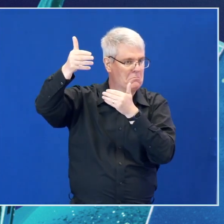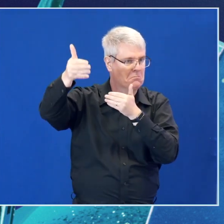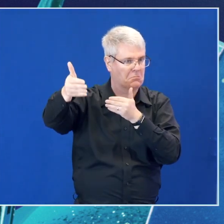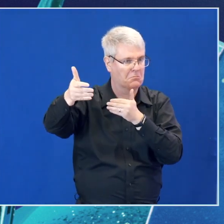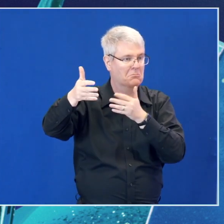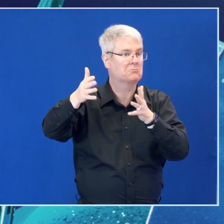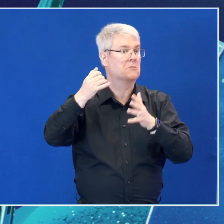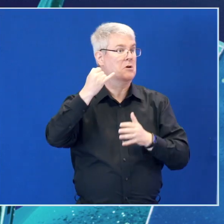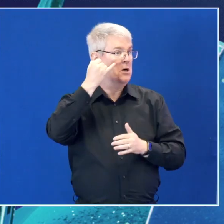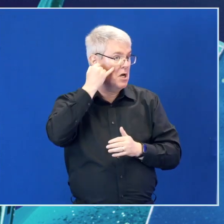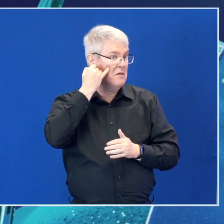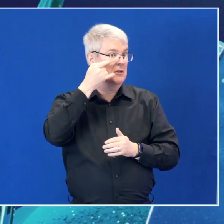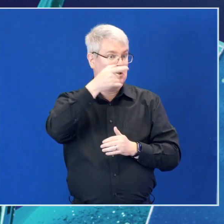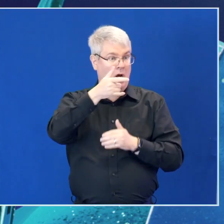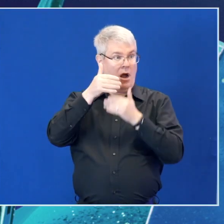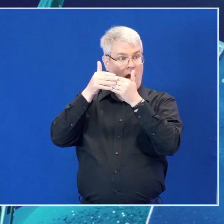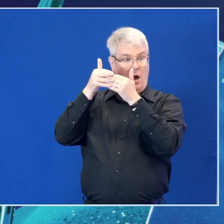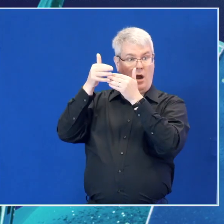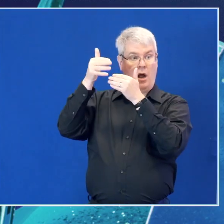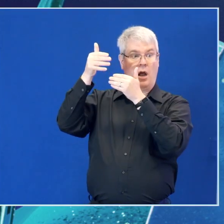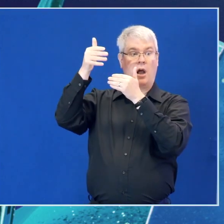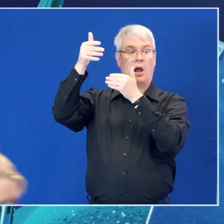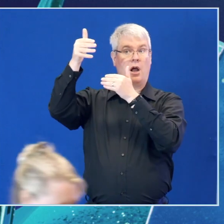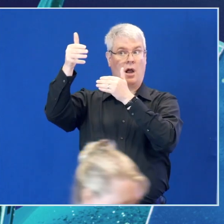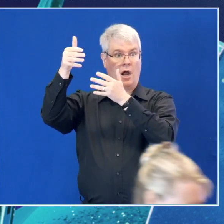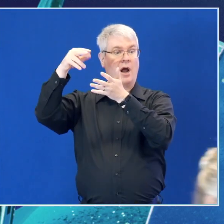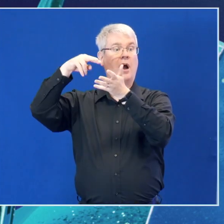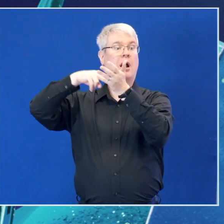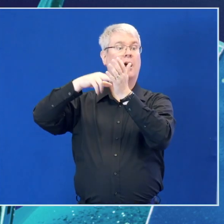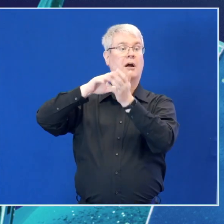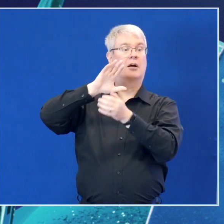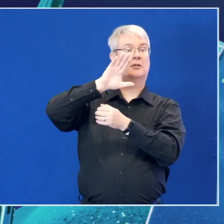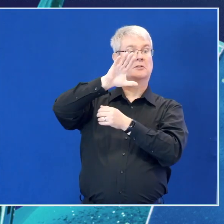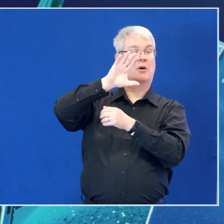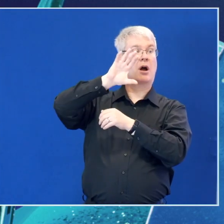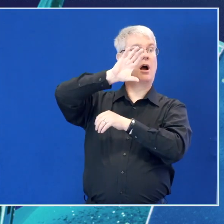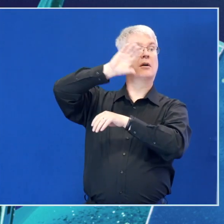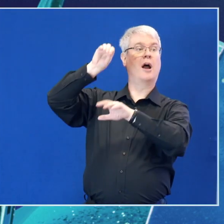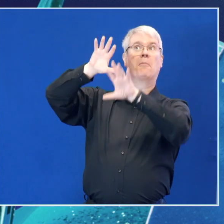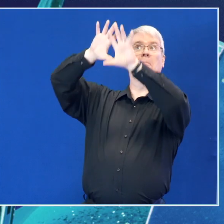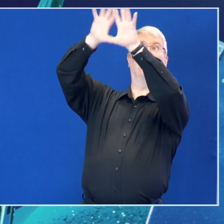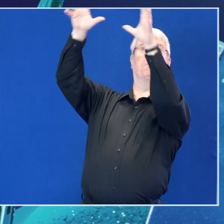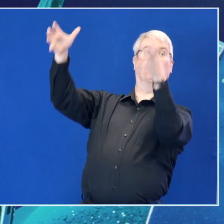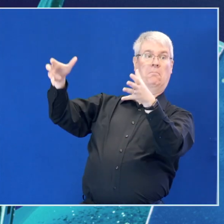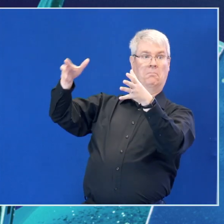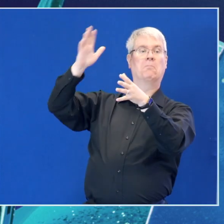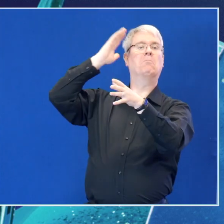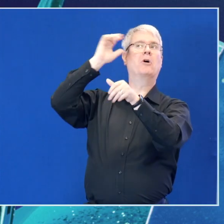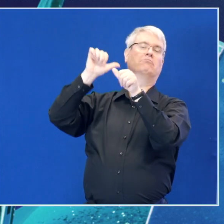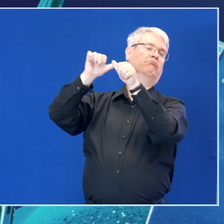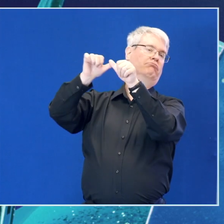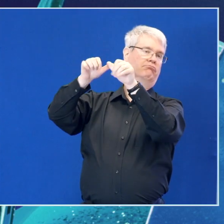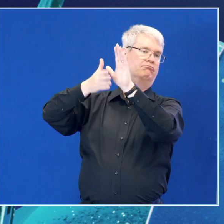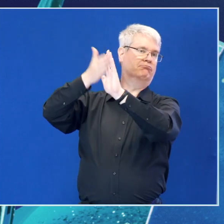to help companies not miss out on the workforce of the future. This slide shares some statistics